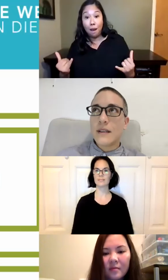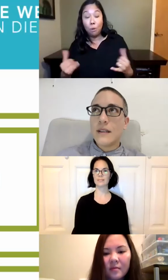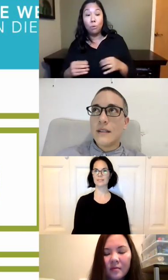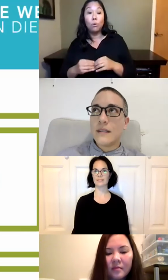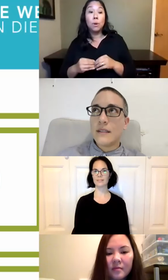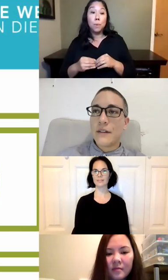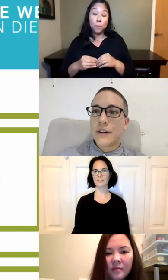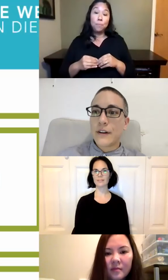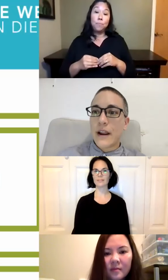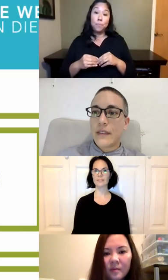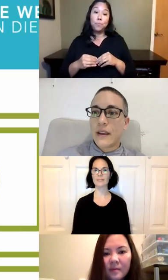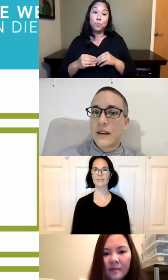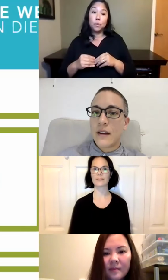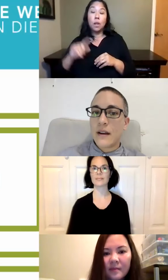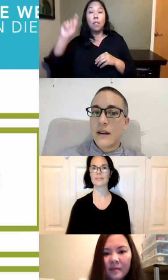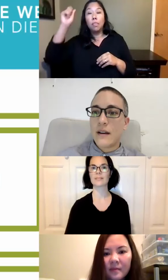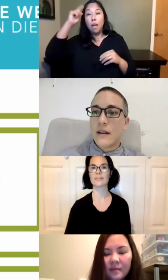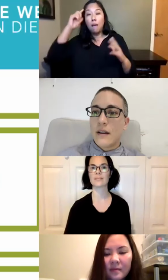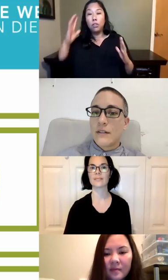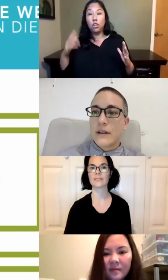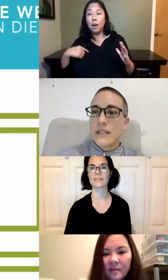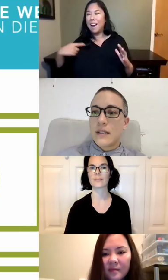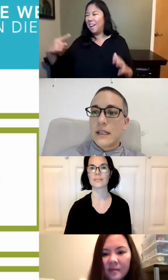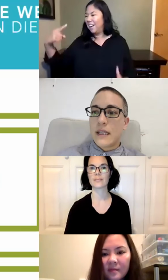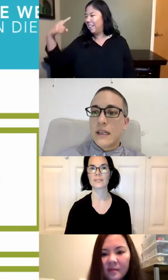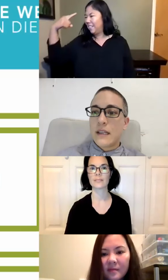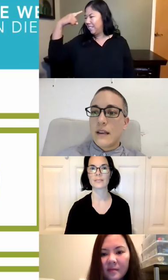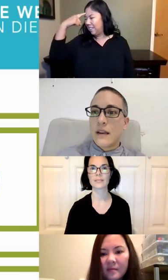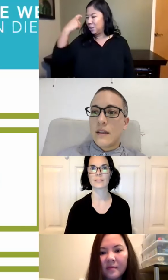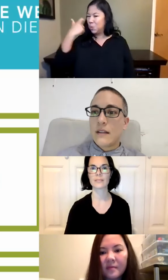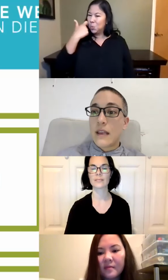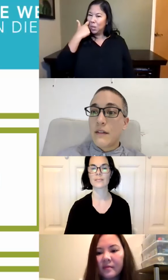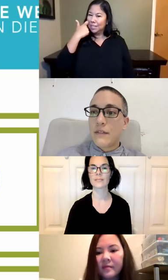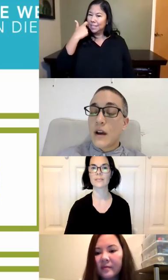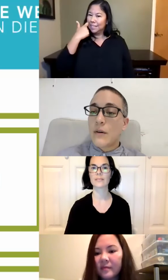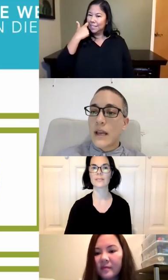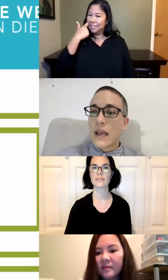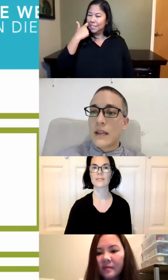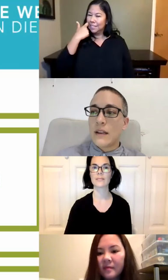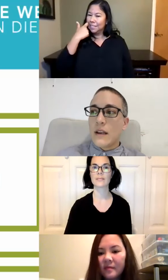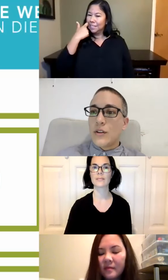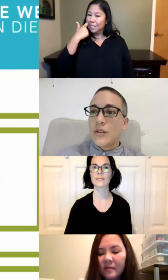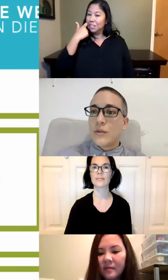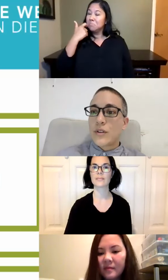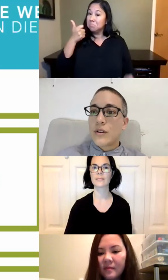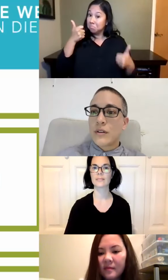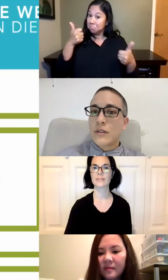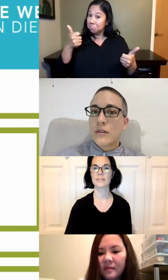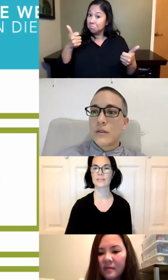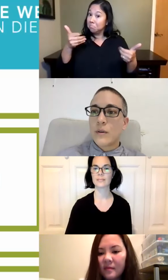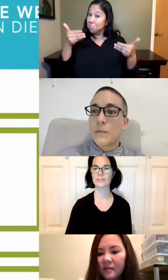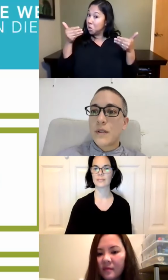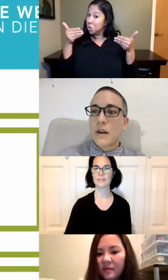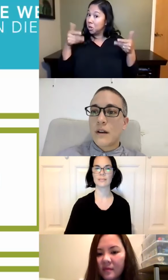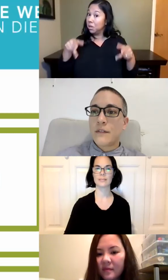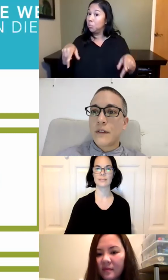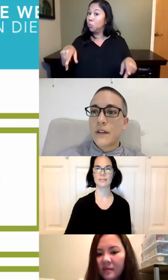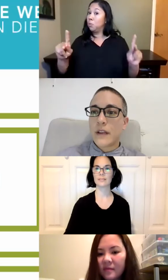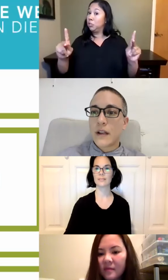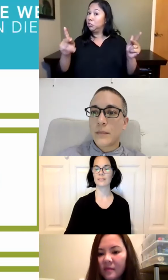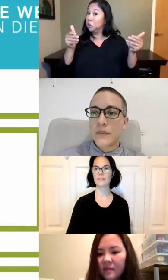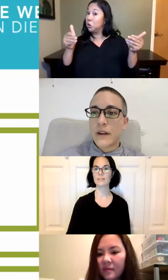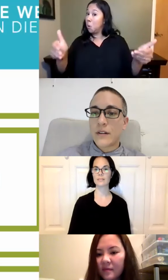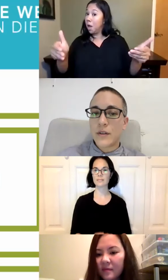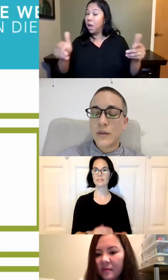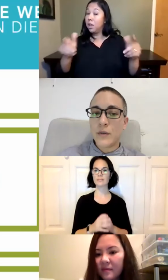The governor recently gave the go-ahead to certain healthcare providers who